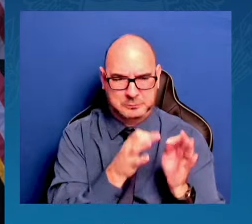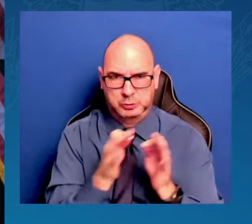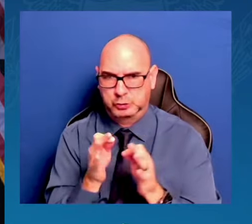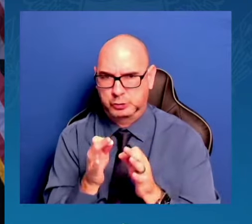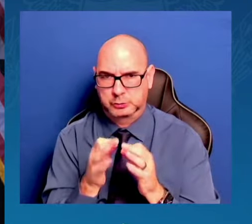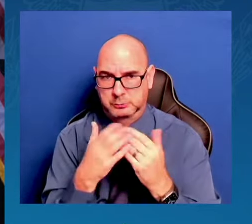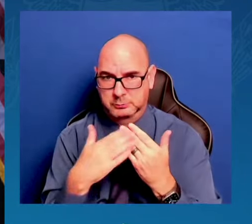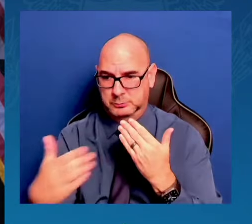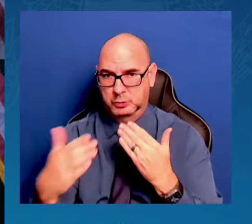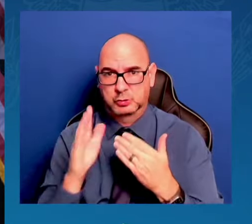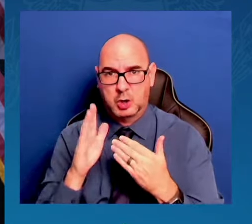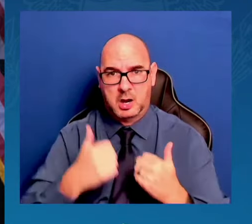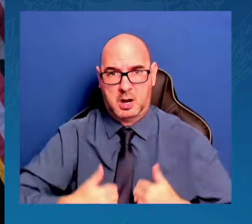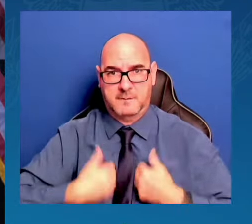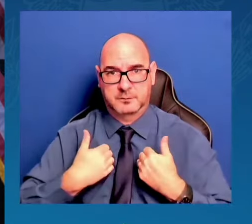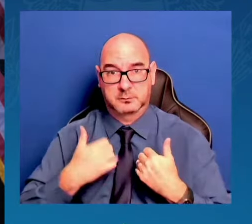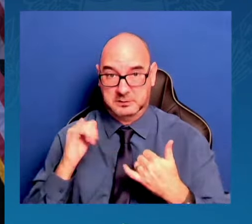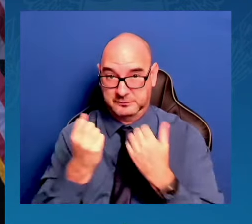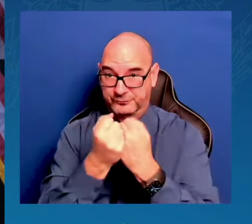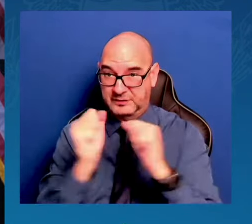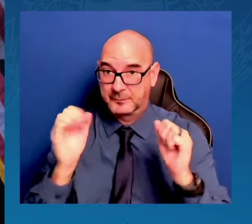Audience: Nooo -- The Vice President: And can we truly be free